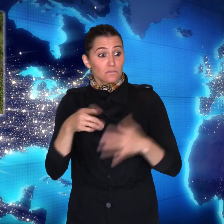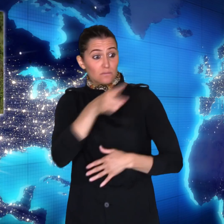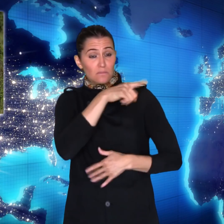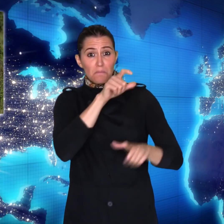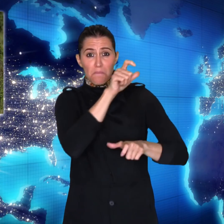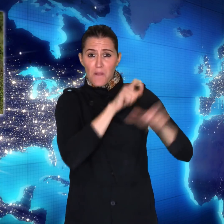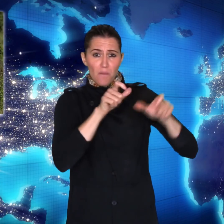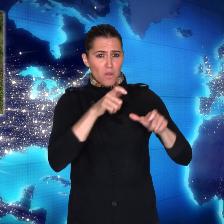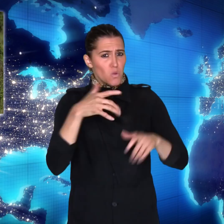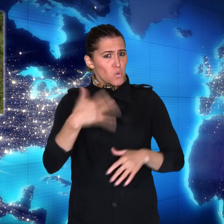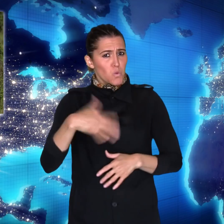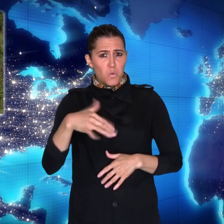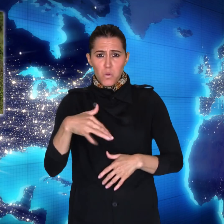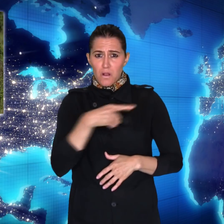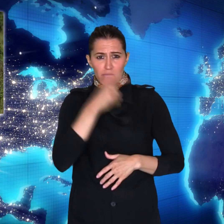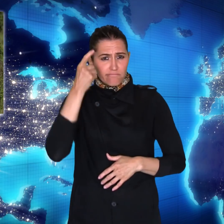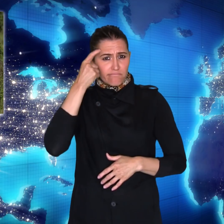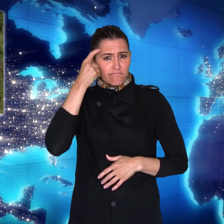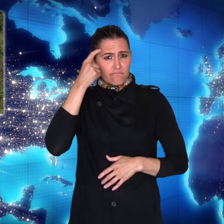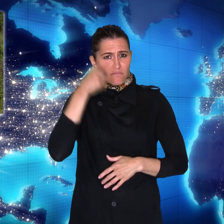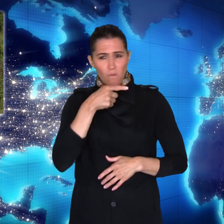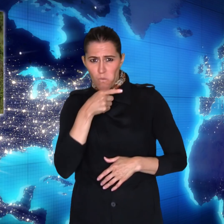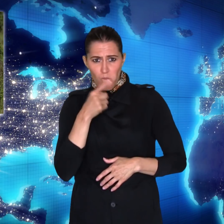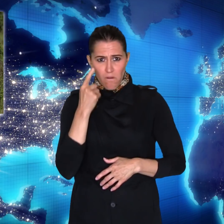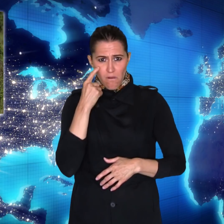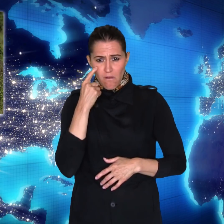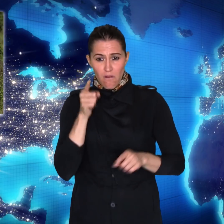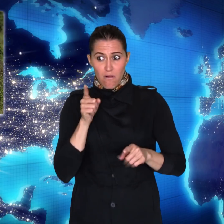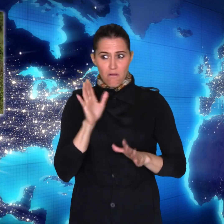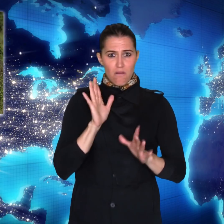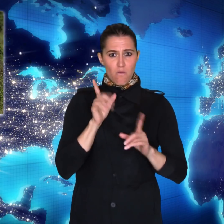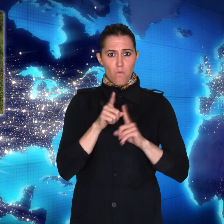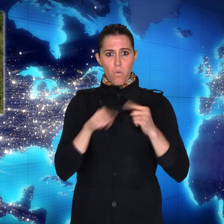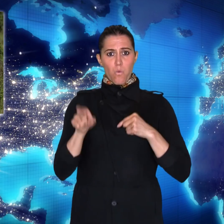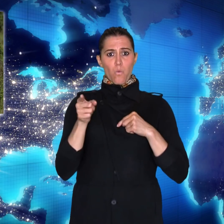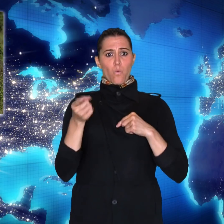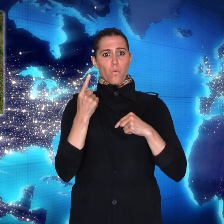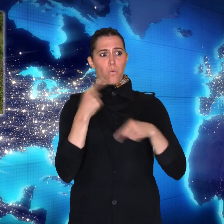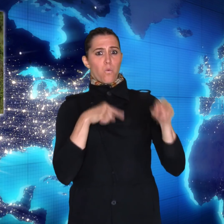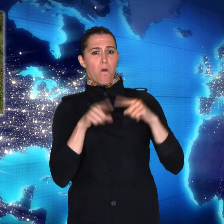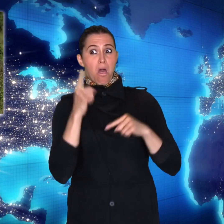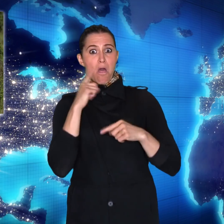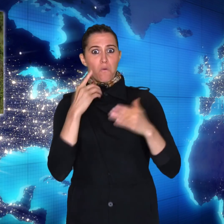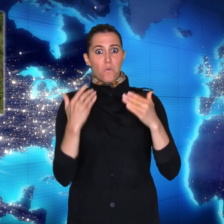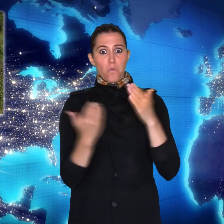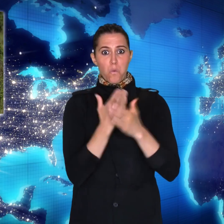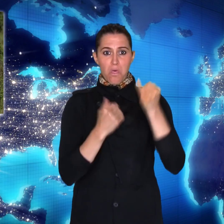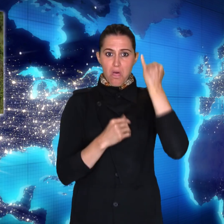possible as poachers continue to find